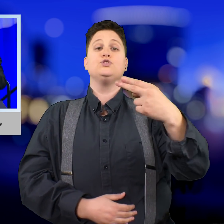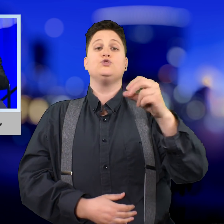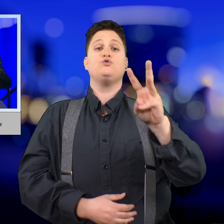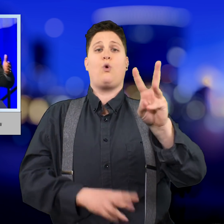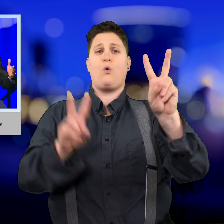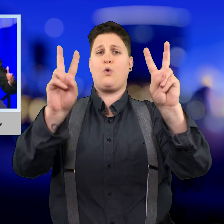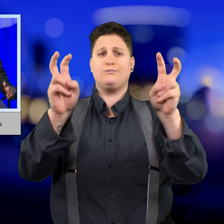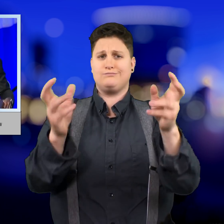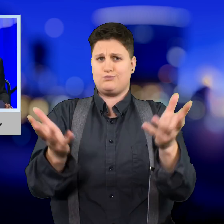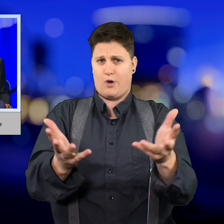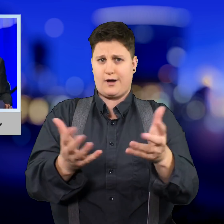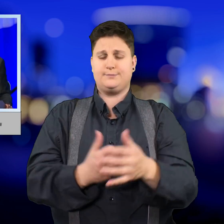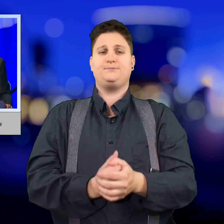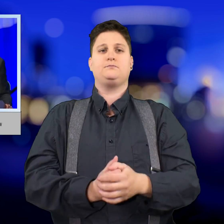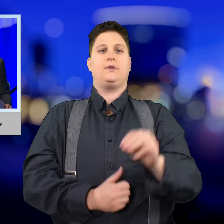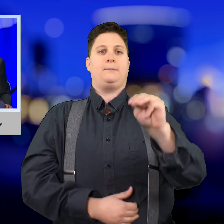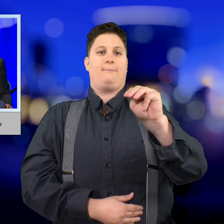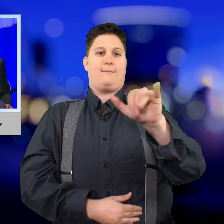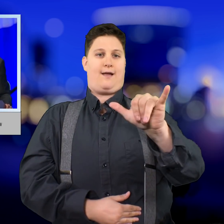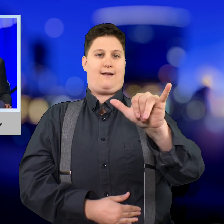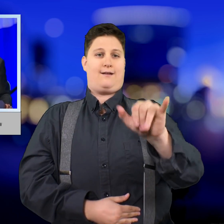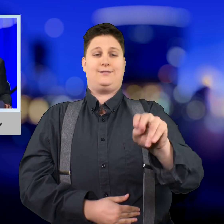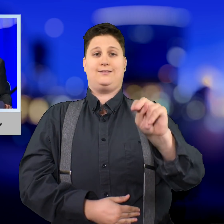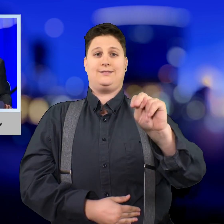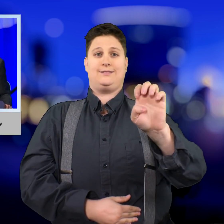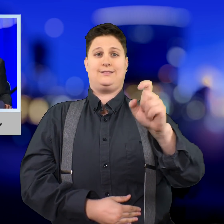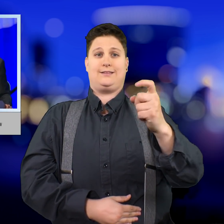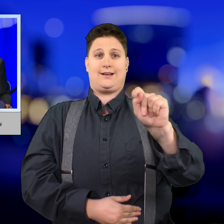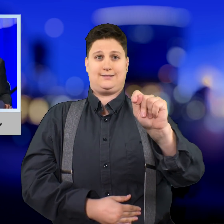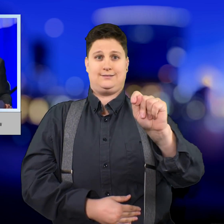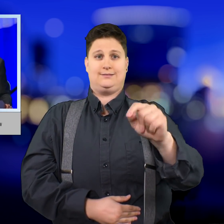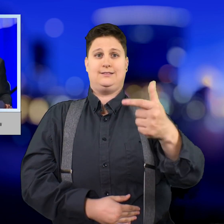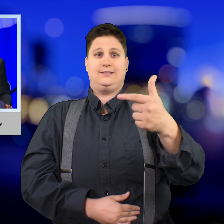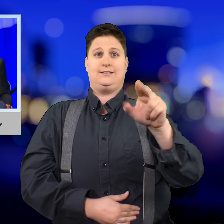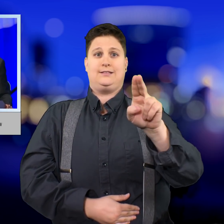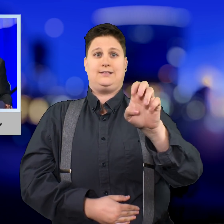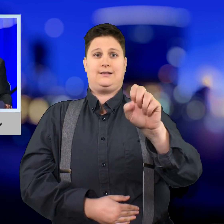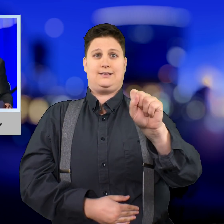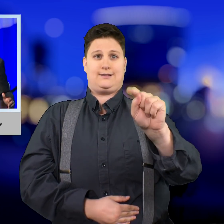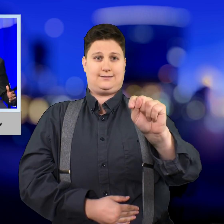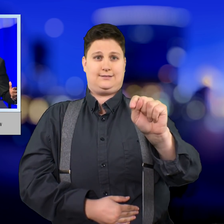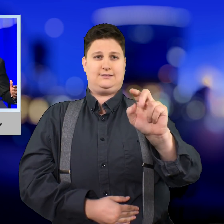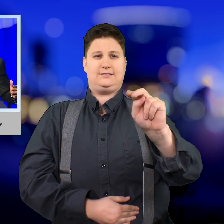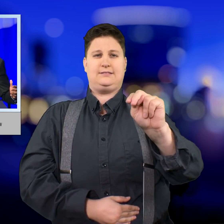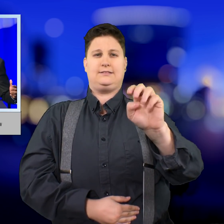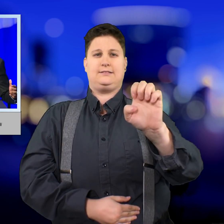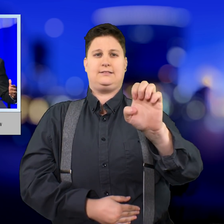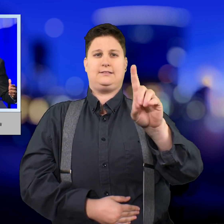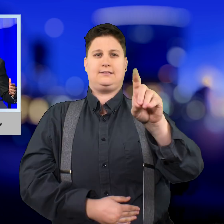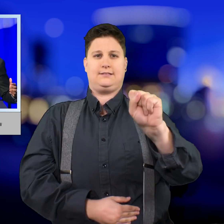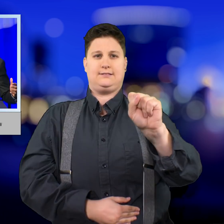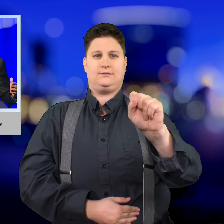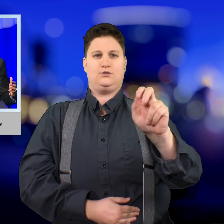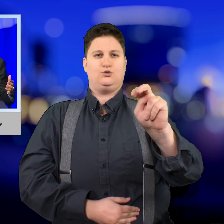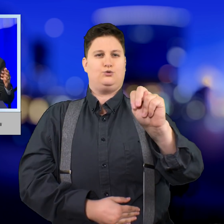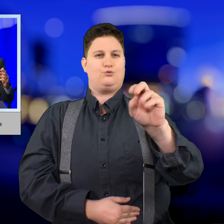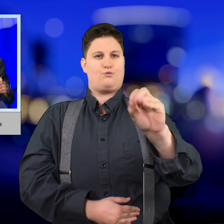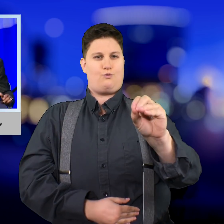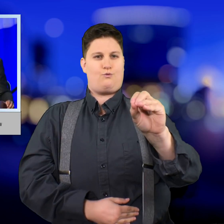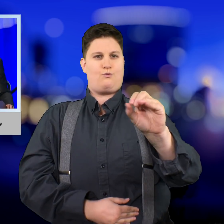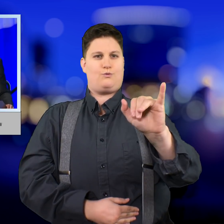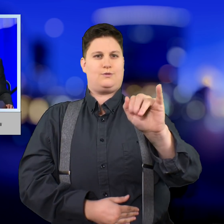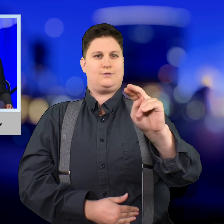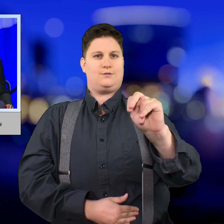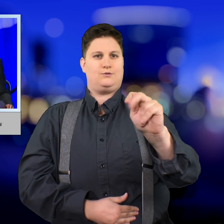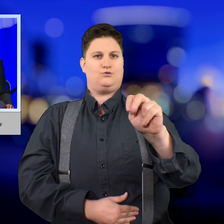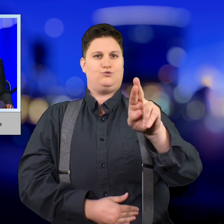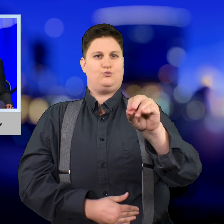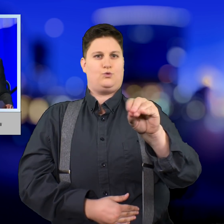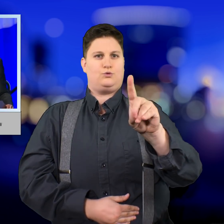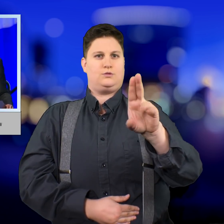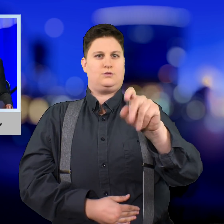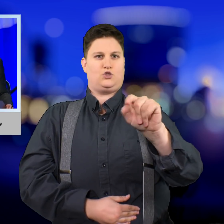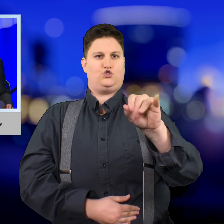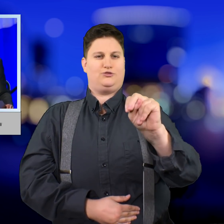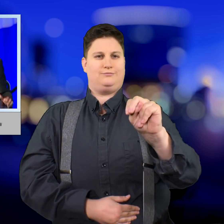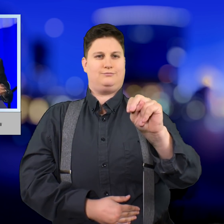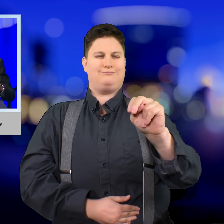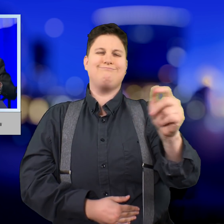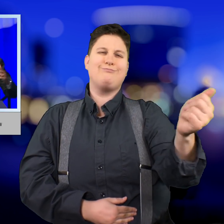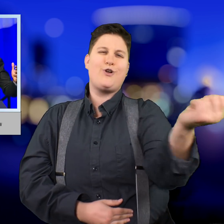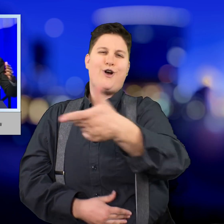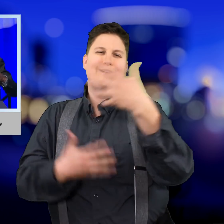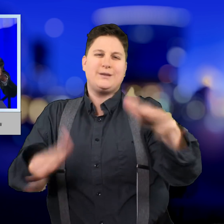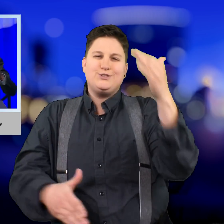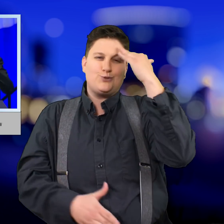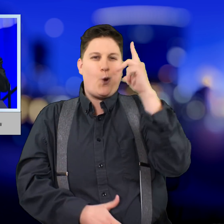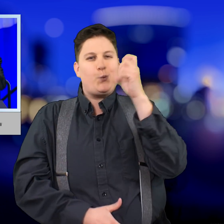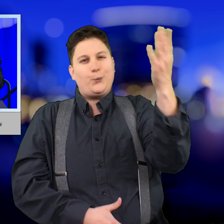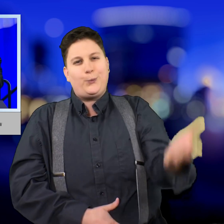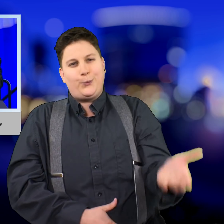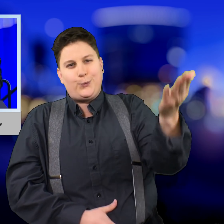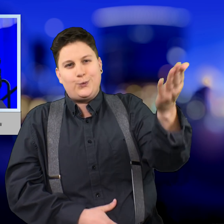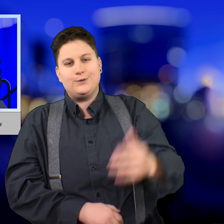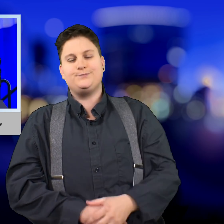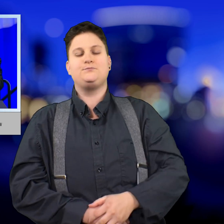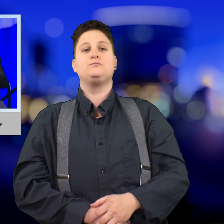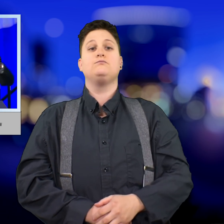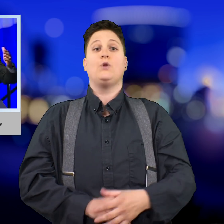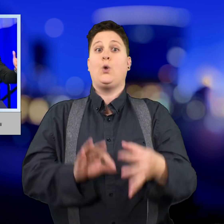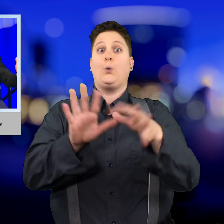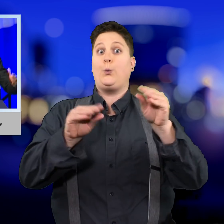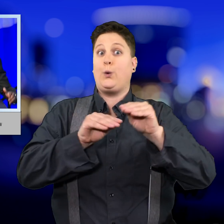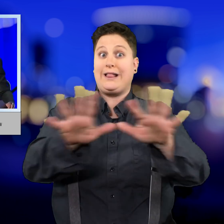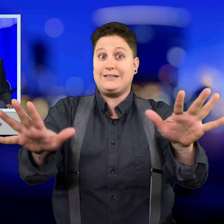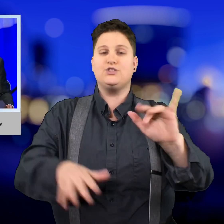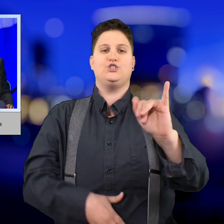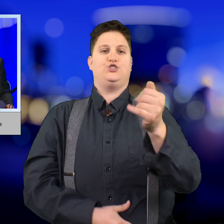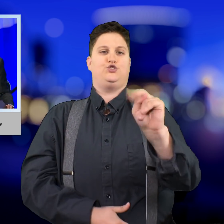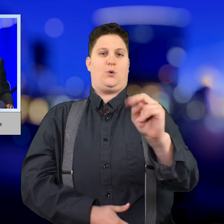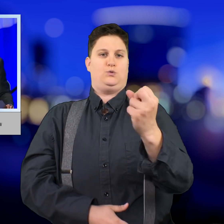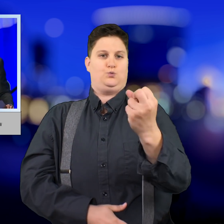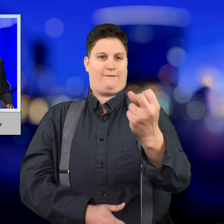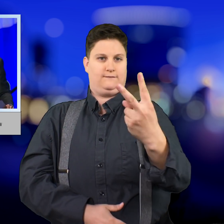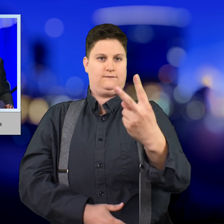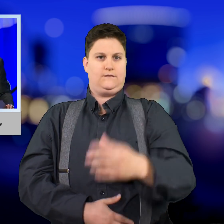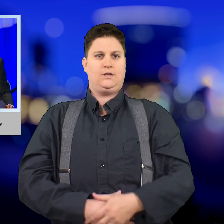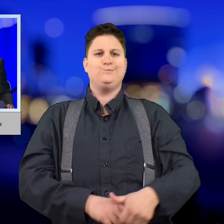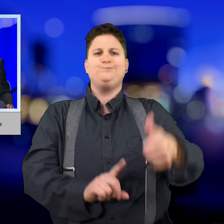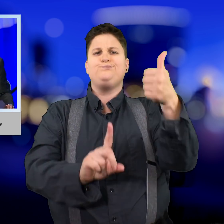The show, entitled "My Next Guest Needs No Introduction", launches January 12th.